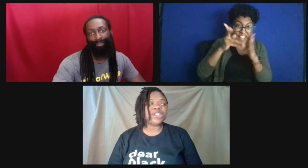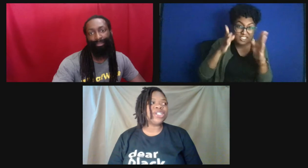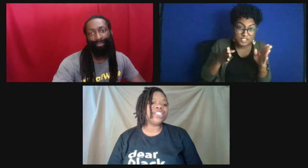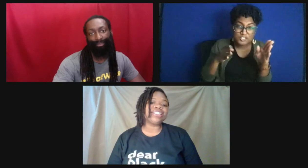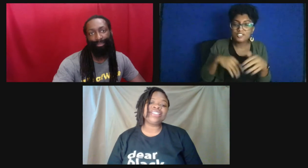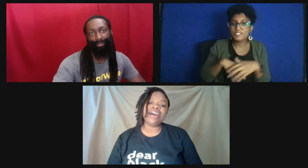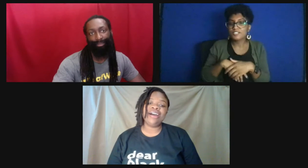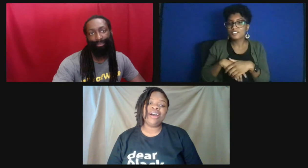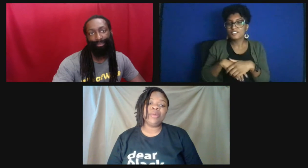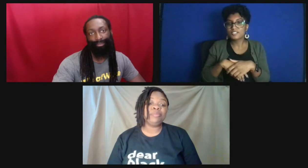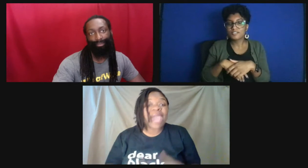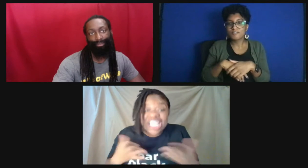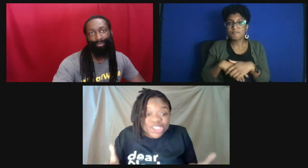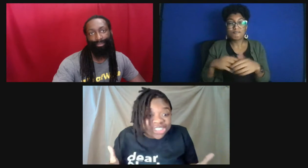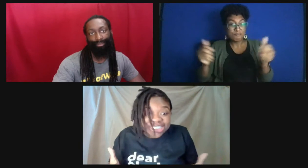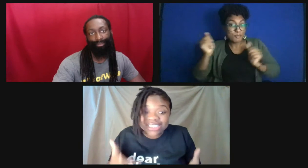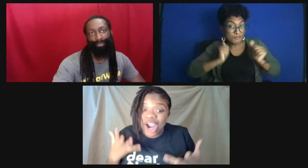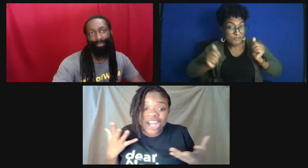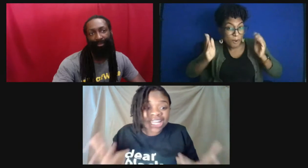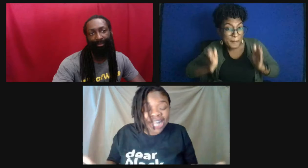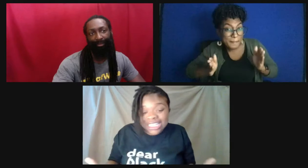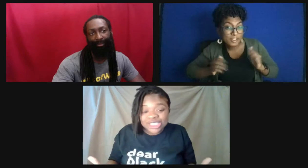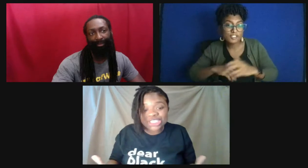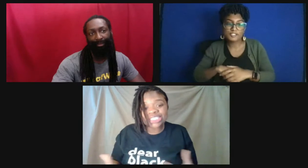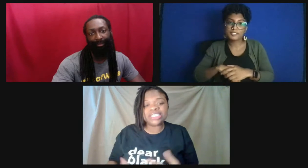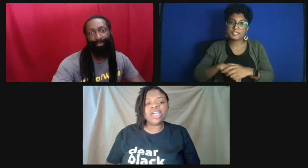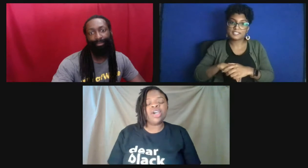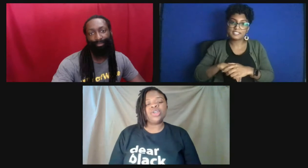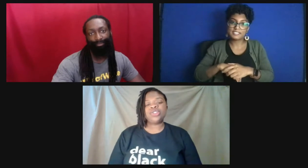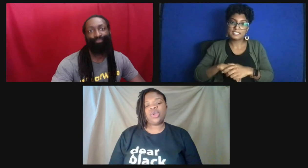performers, painters, art collectors.